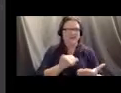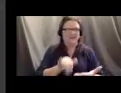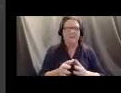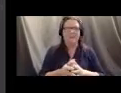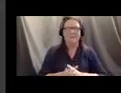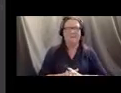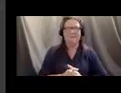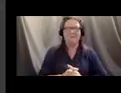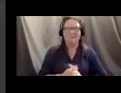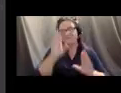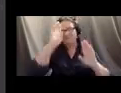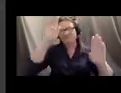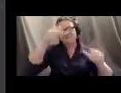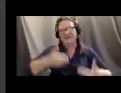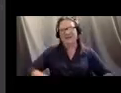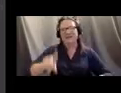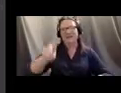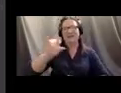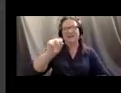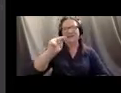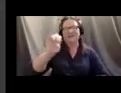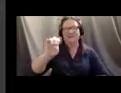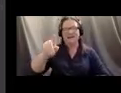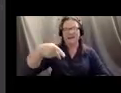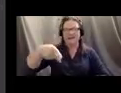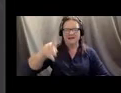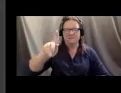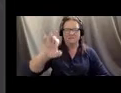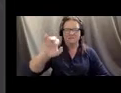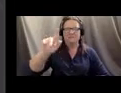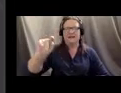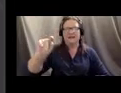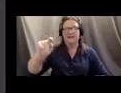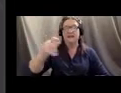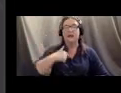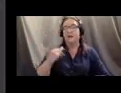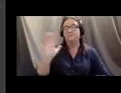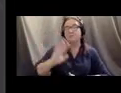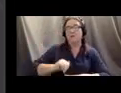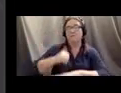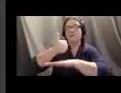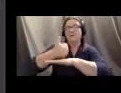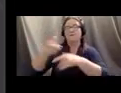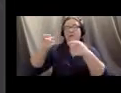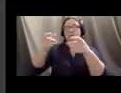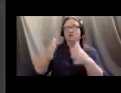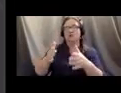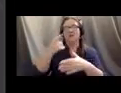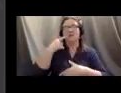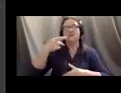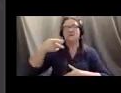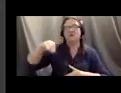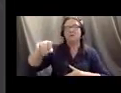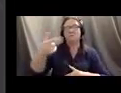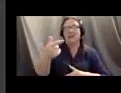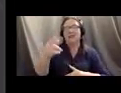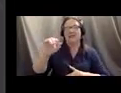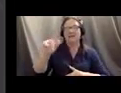Hi I'm Diane. I'm actually disable I was the founding executive director of the Peg tailor center.